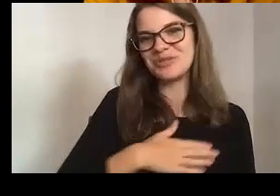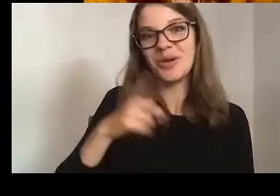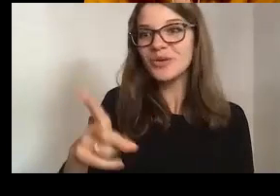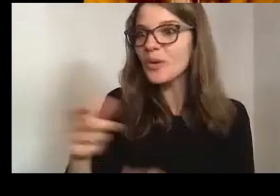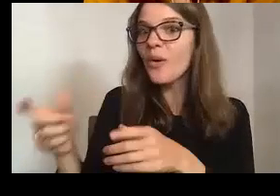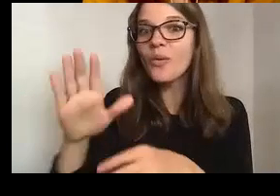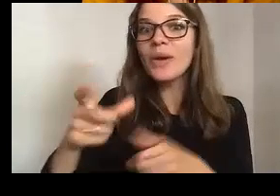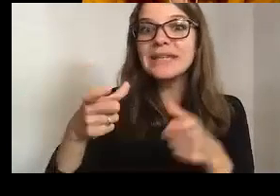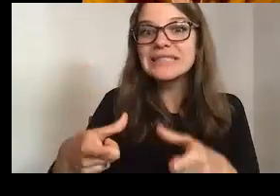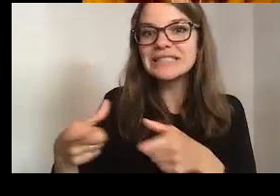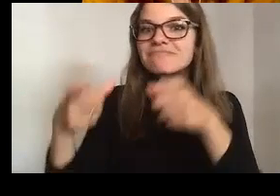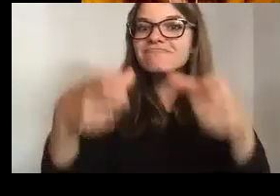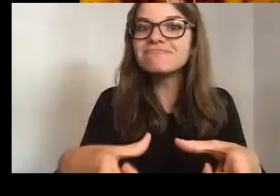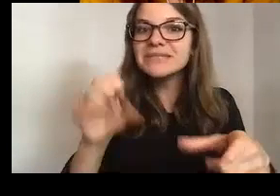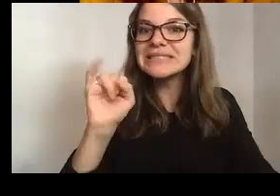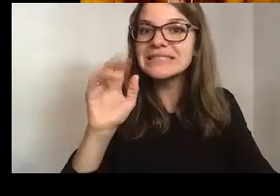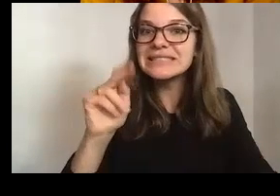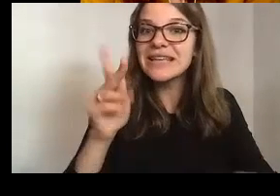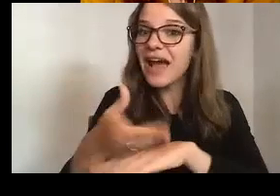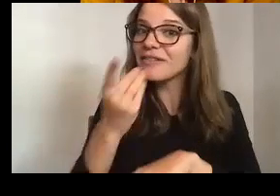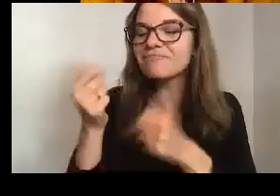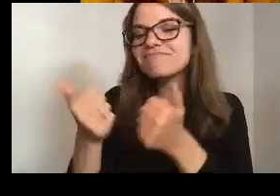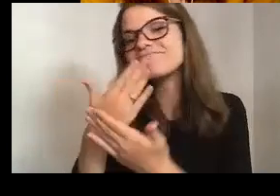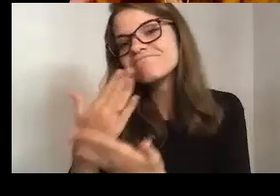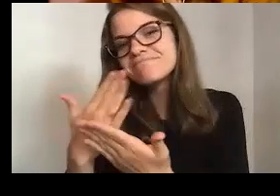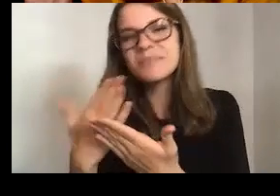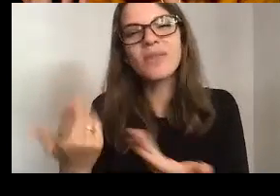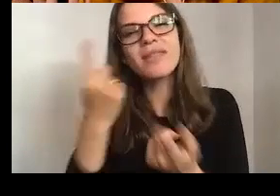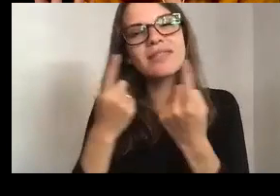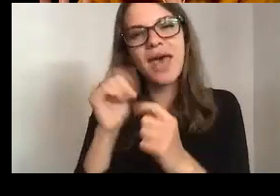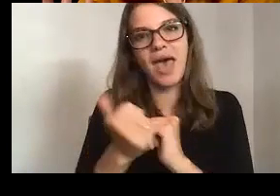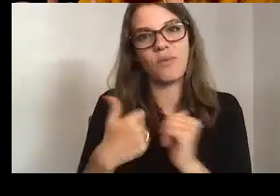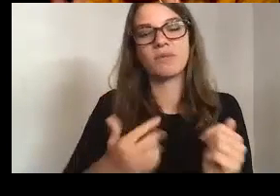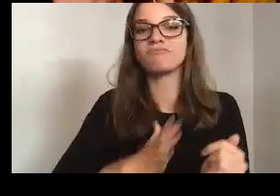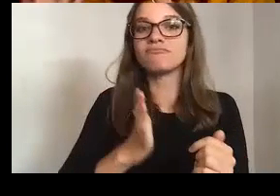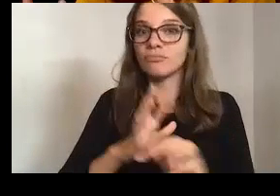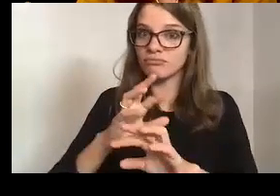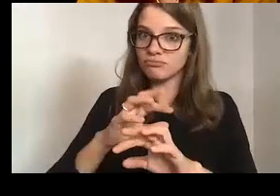the sink today after dinner thinking about those ways that we can respond positively tell our child